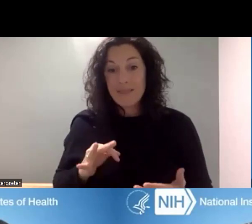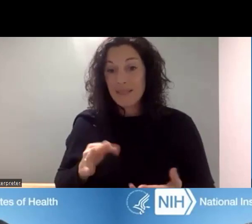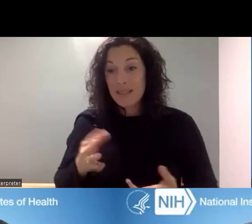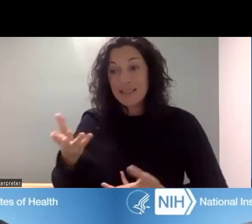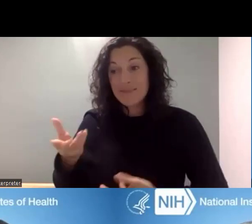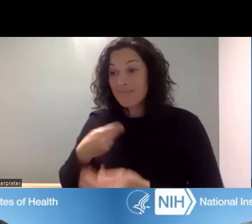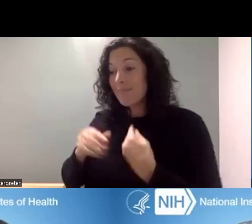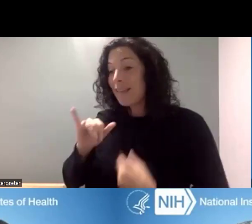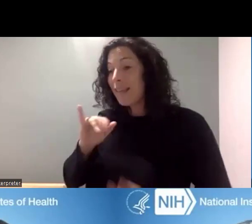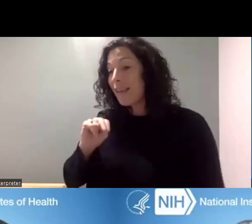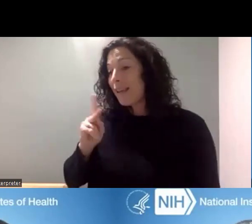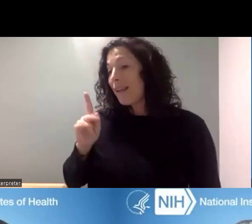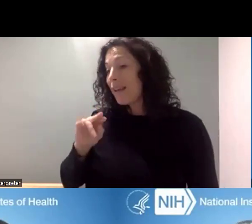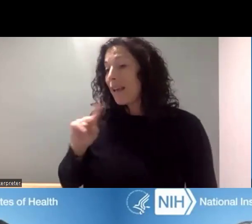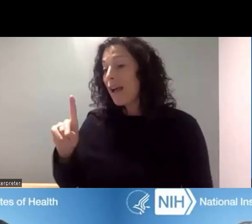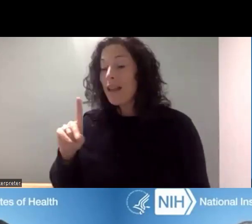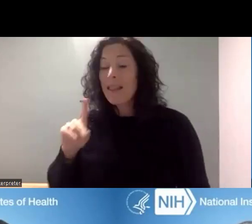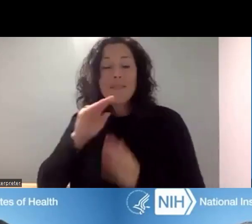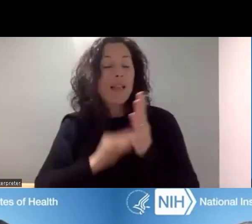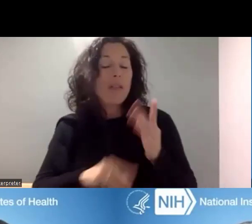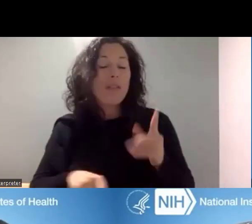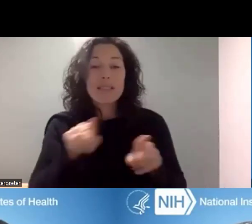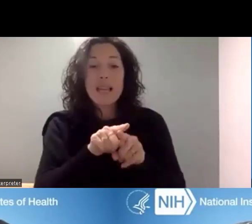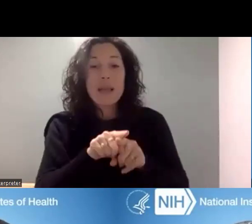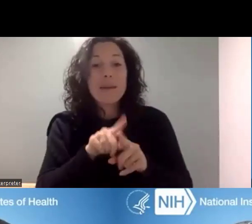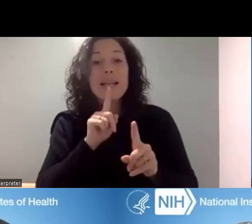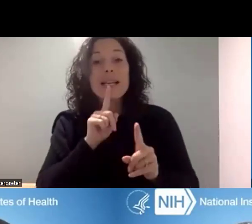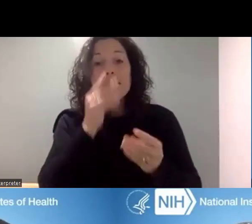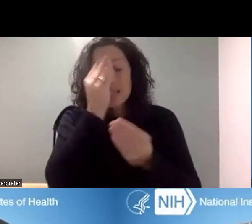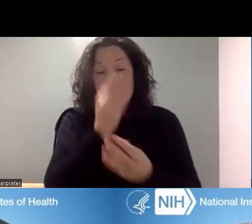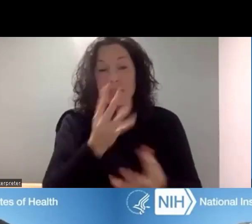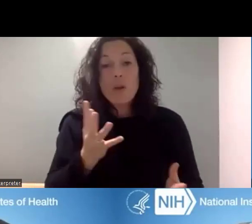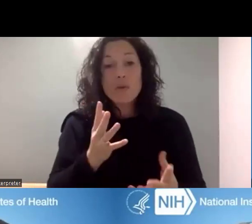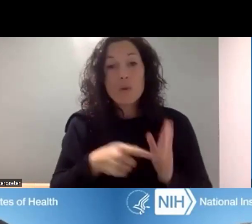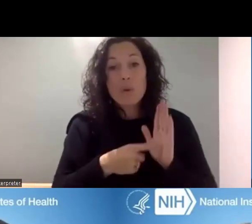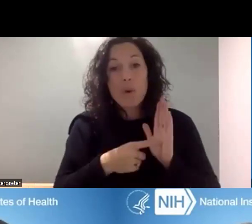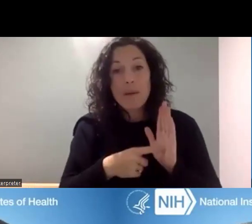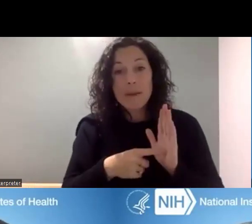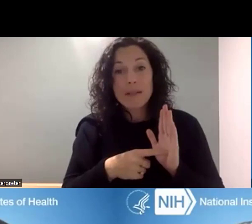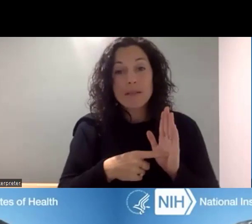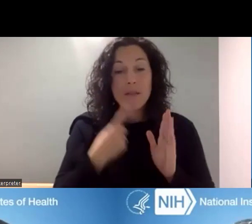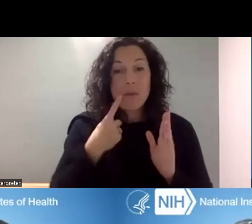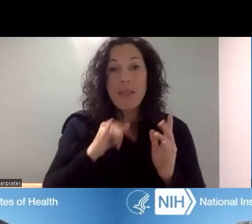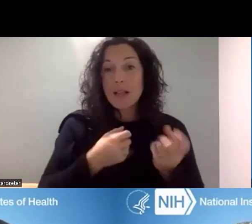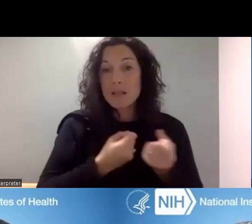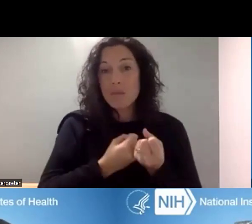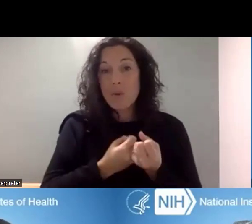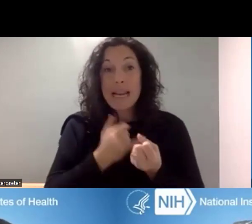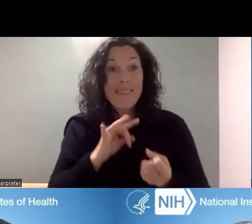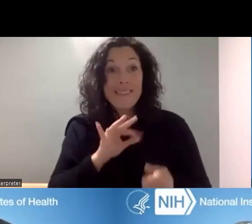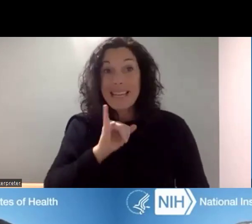the same disclosure requirements of the support, and if it's in-kind, they include it there,